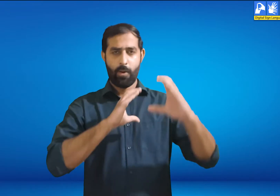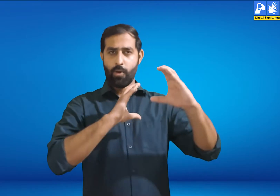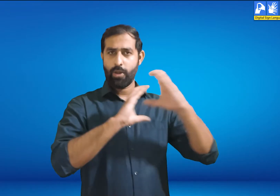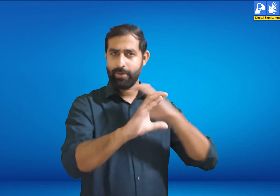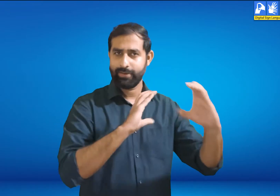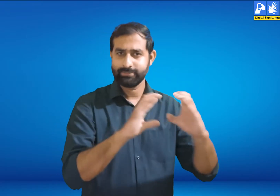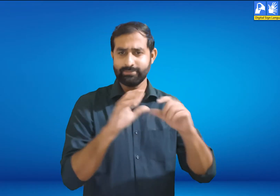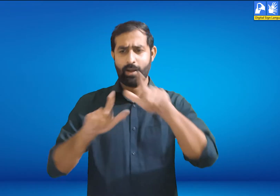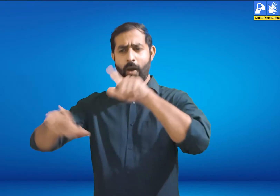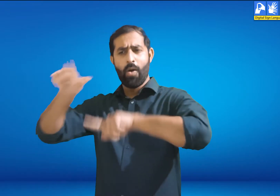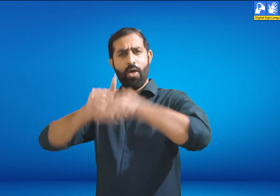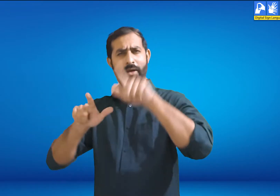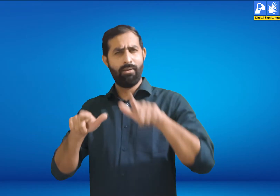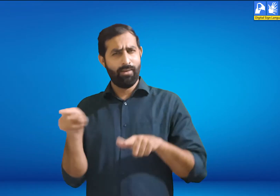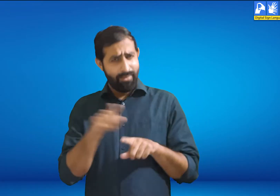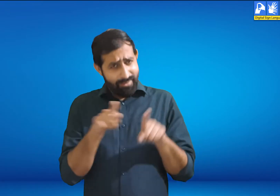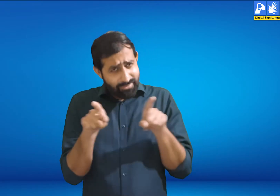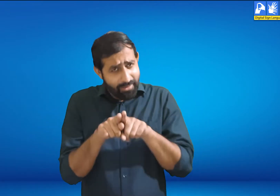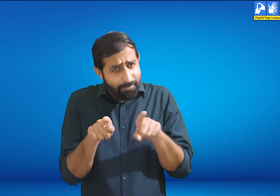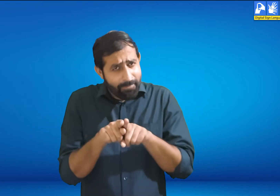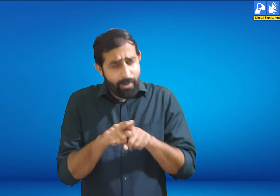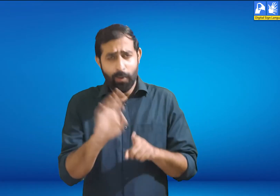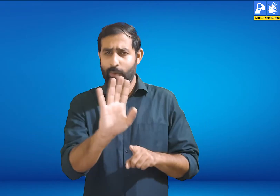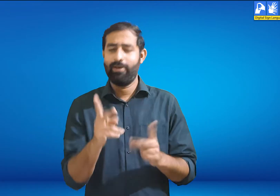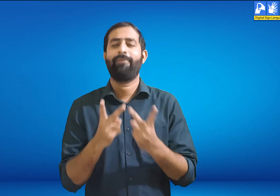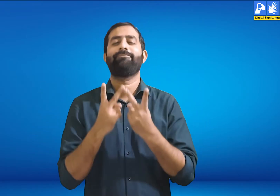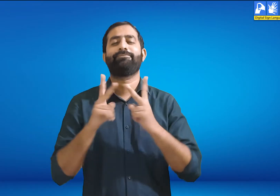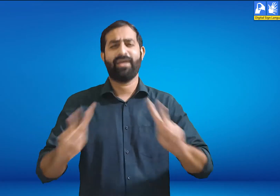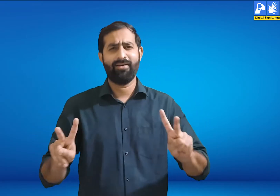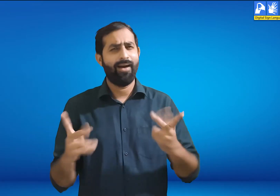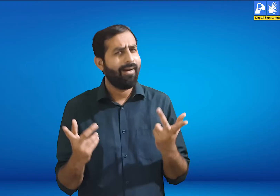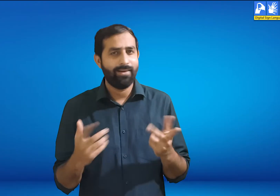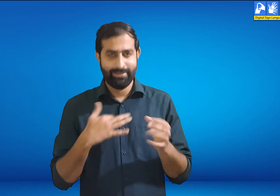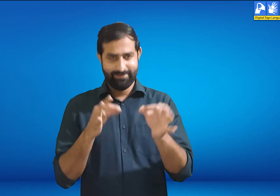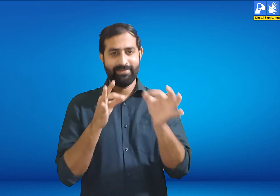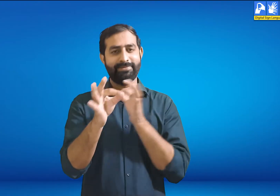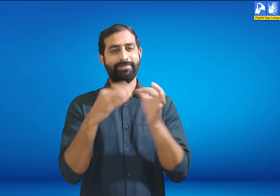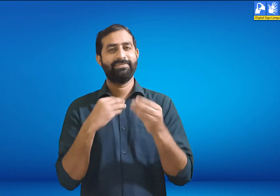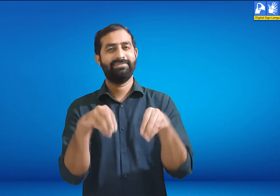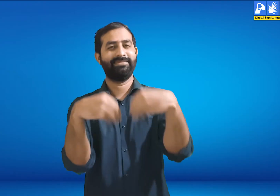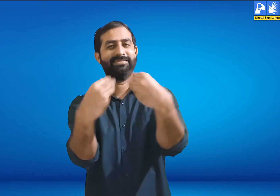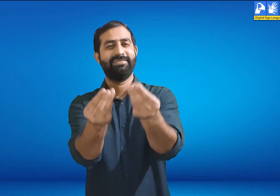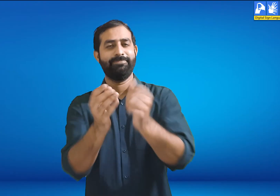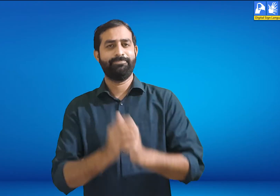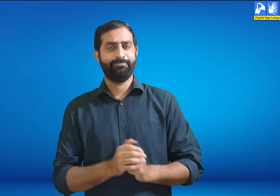There is a difference between communication and language. I will tell you about it.